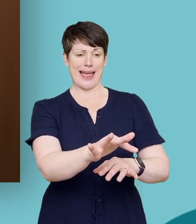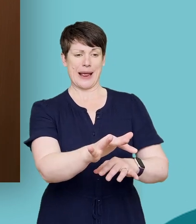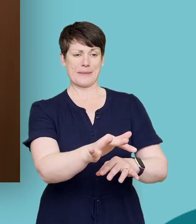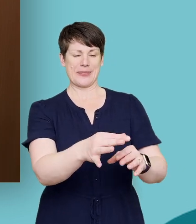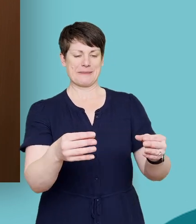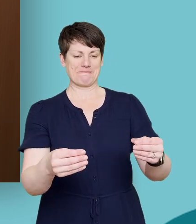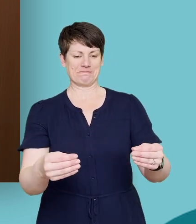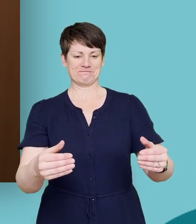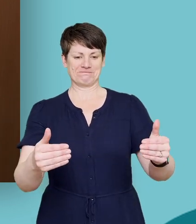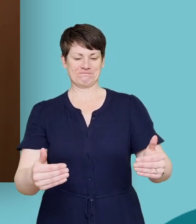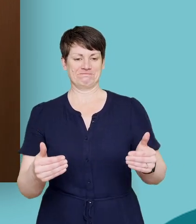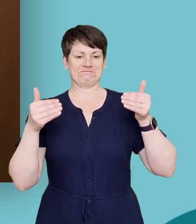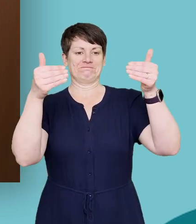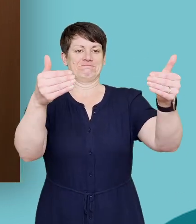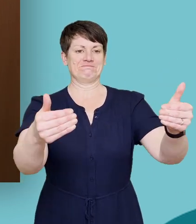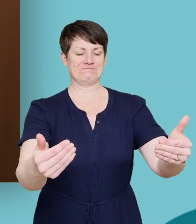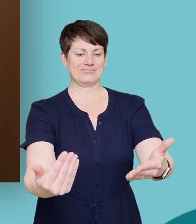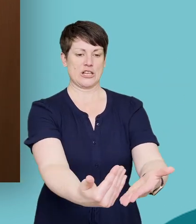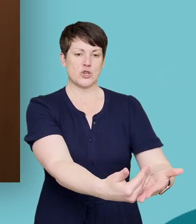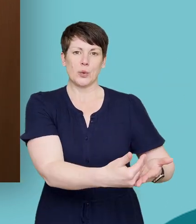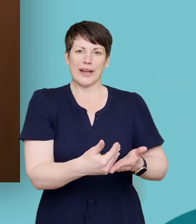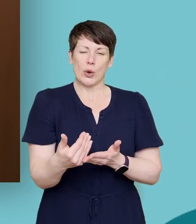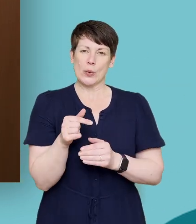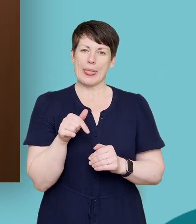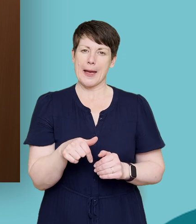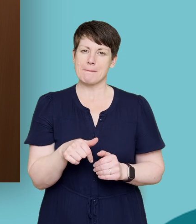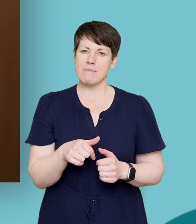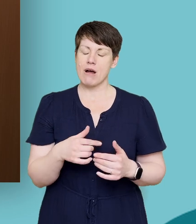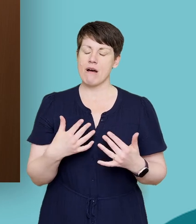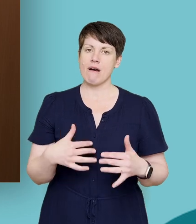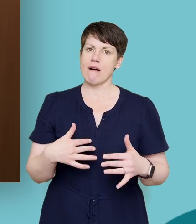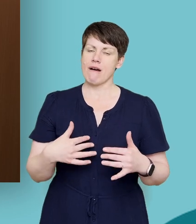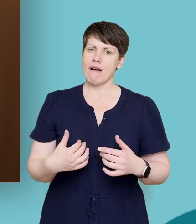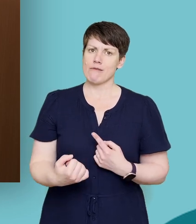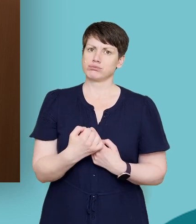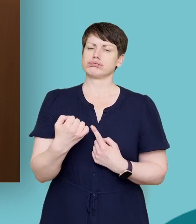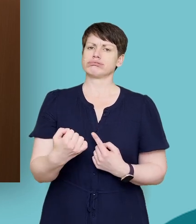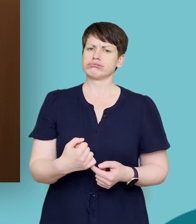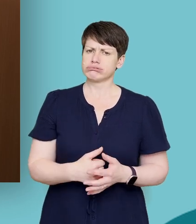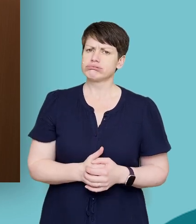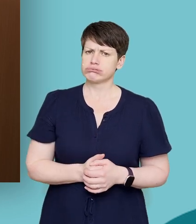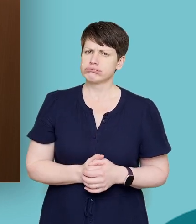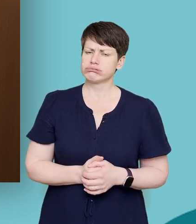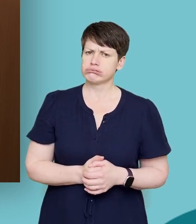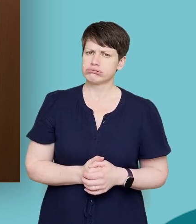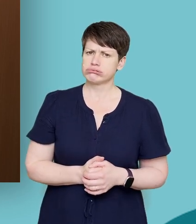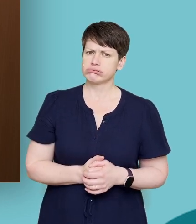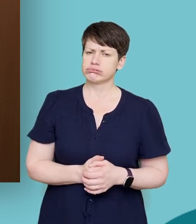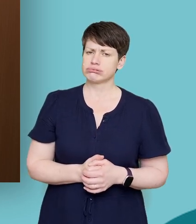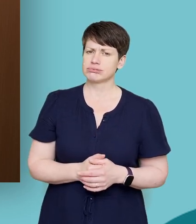by moving the fence, I think, is a profoundly Christ-like image.